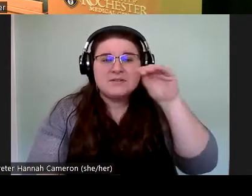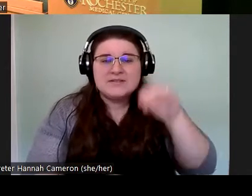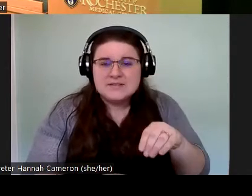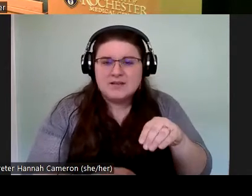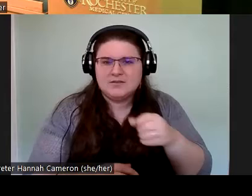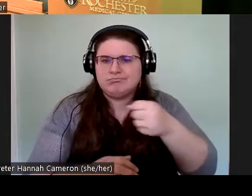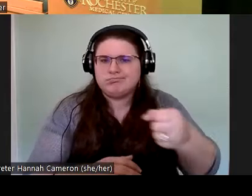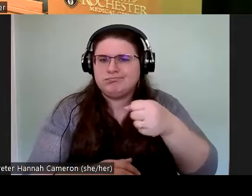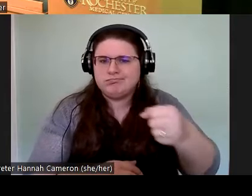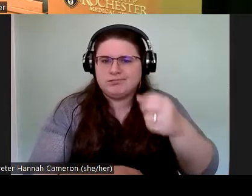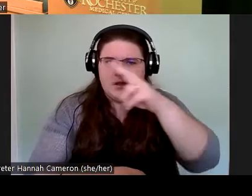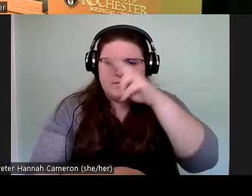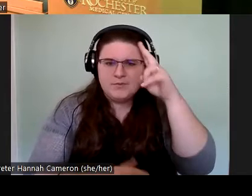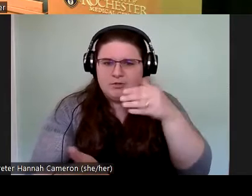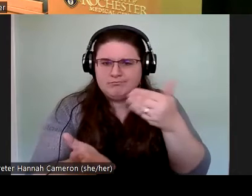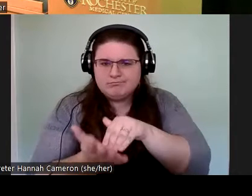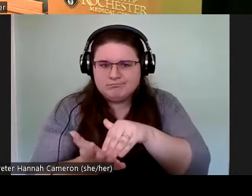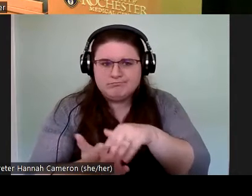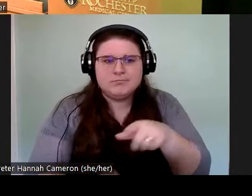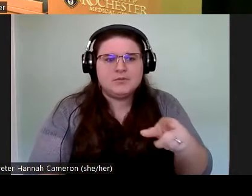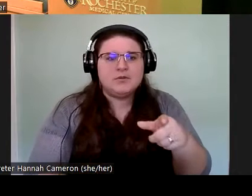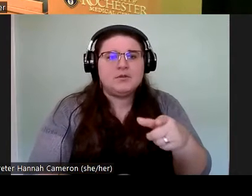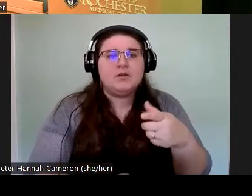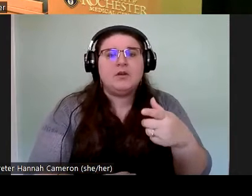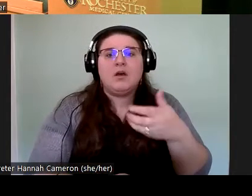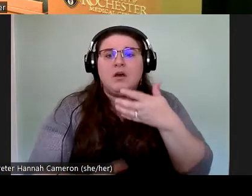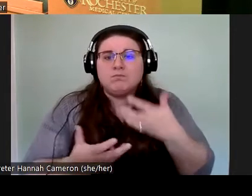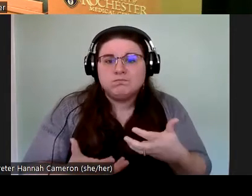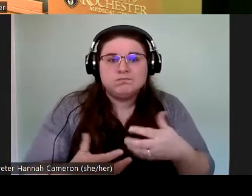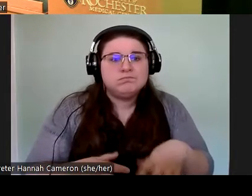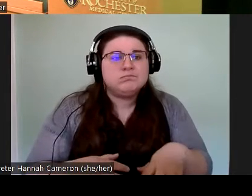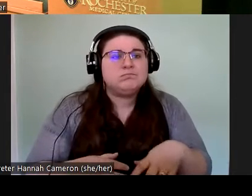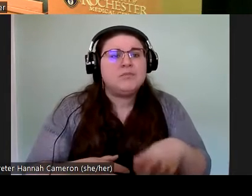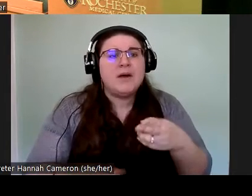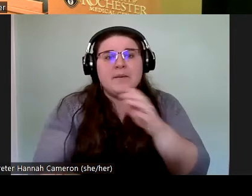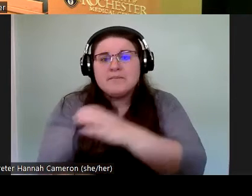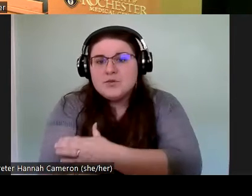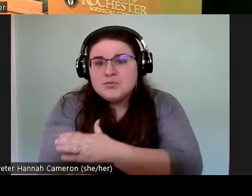diabetes management oror control of high blood pressure 50% increase in dementia and it can